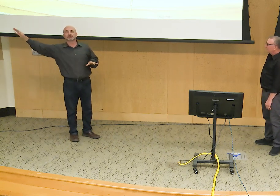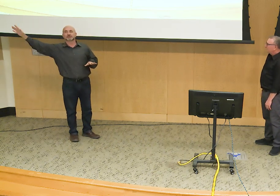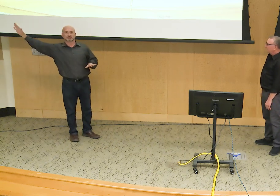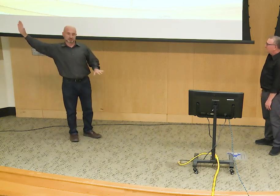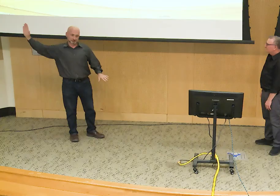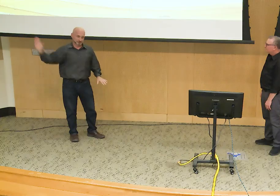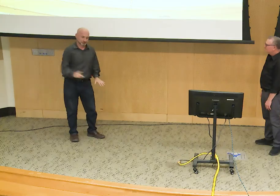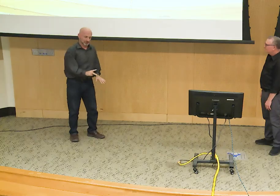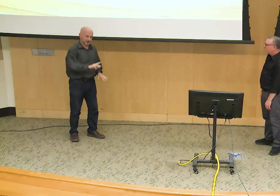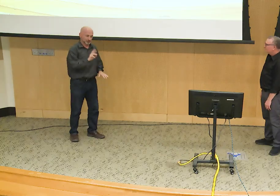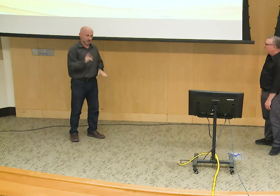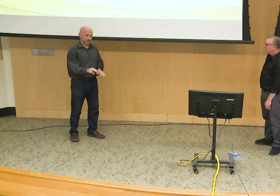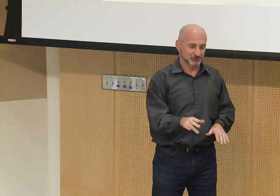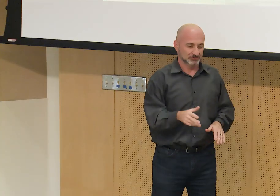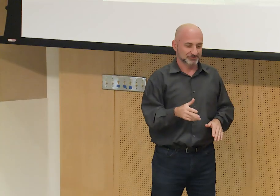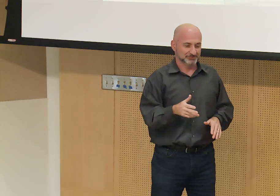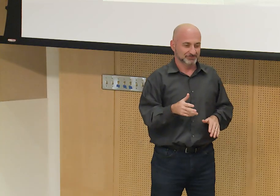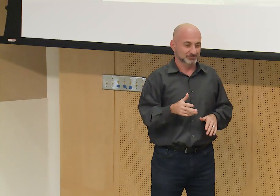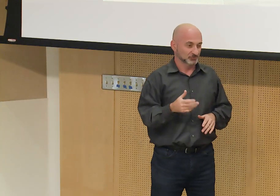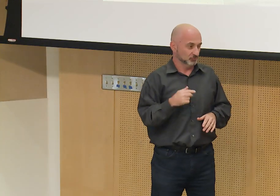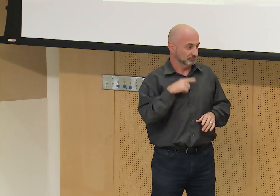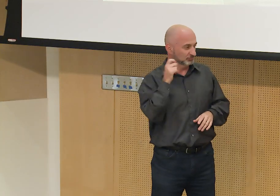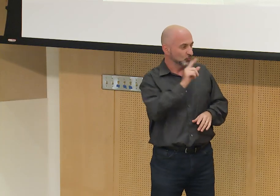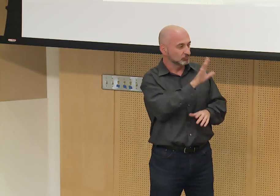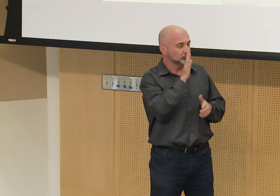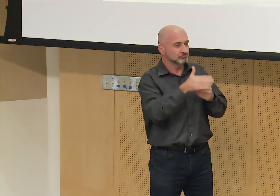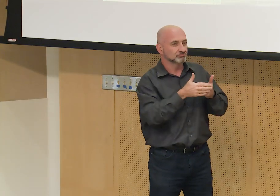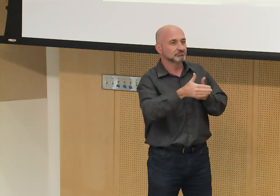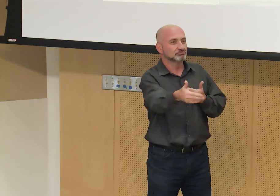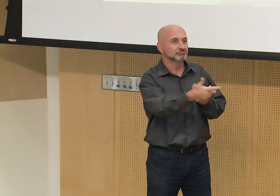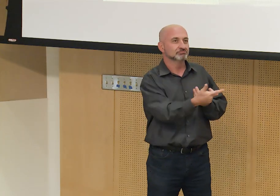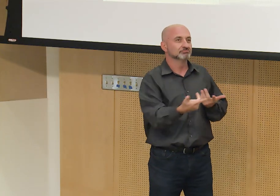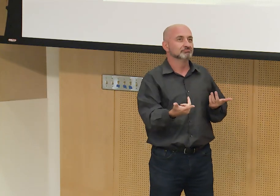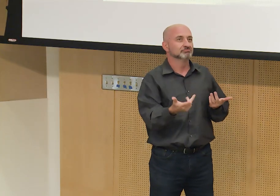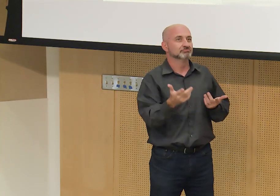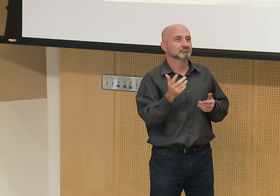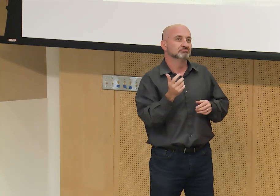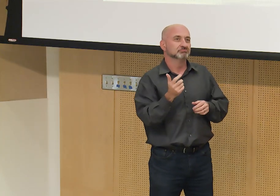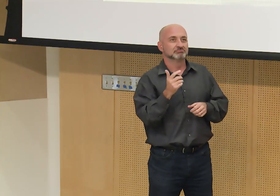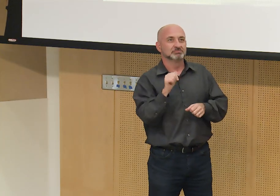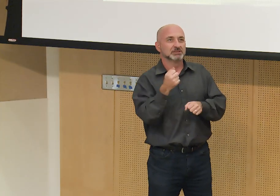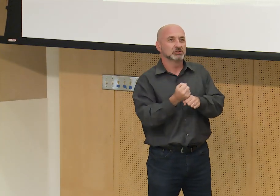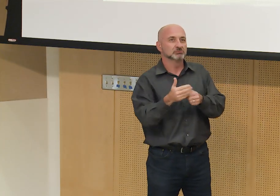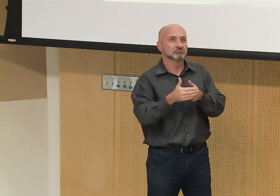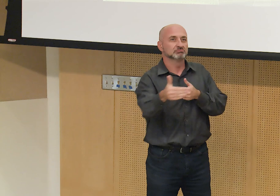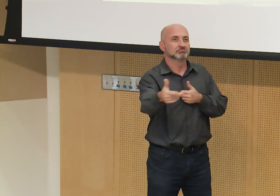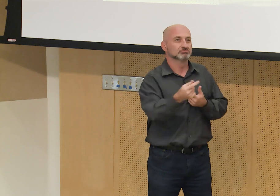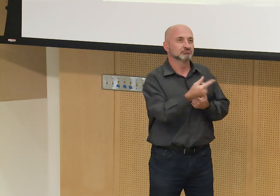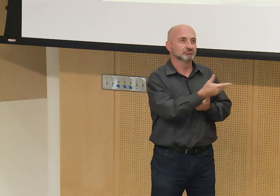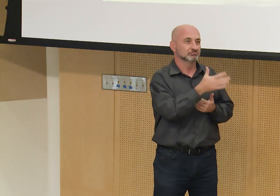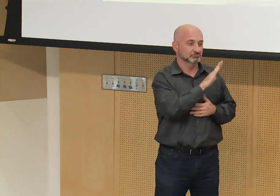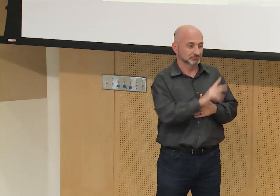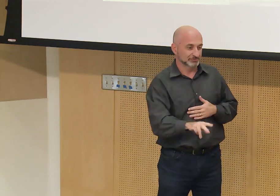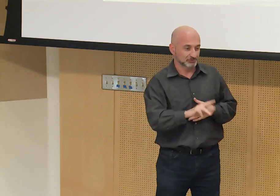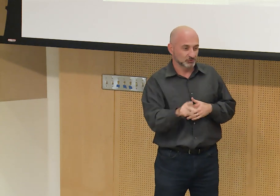So, it's interesting how people often leave and come back to Rochester. Do you envision yourself staying in the Bay Area